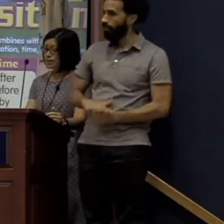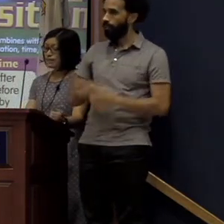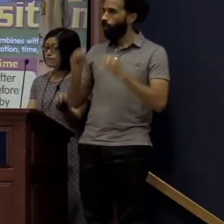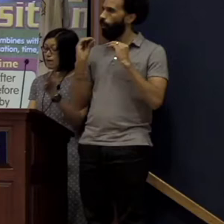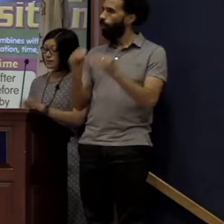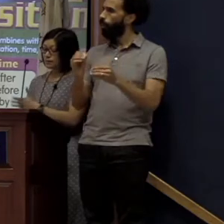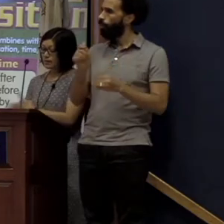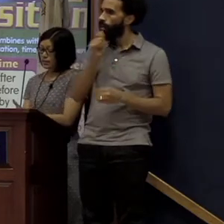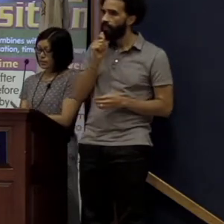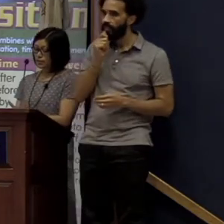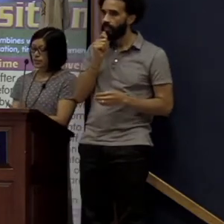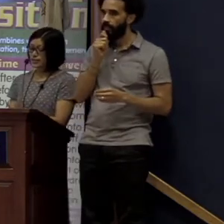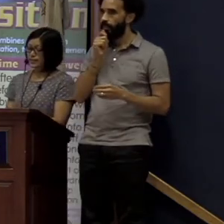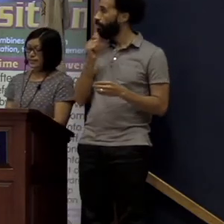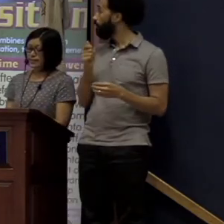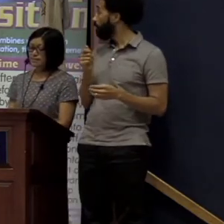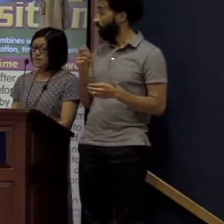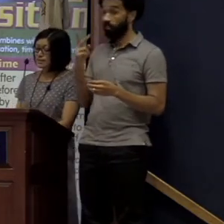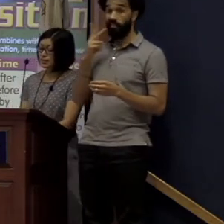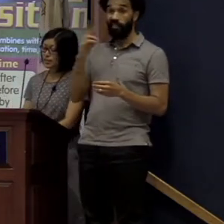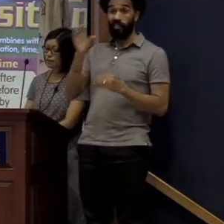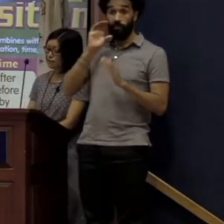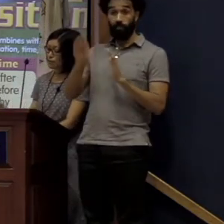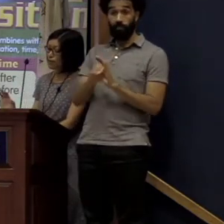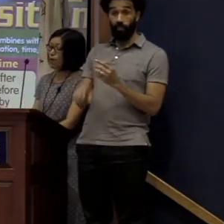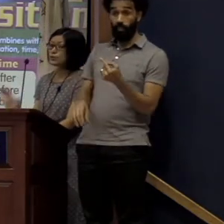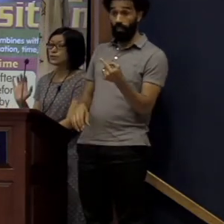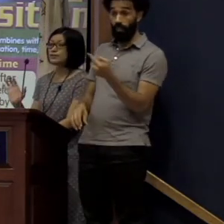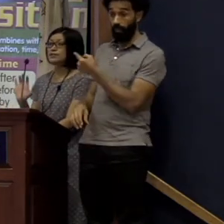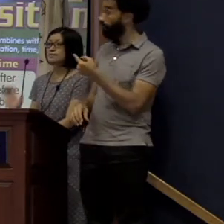From the pictures you can see that the messaging from the walls of this space